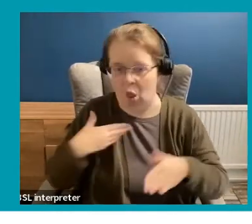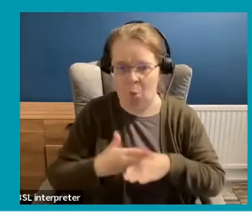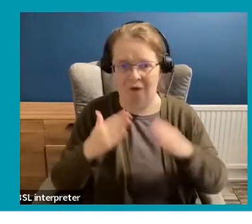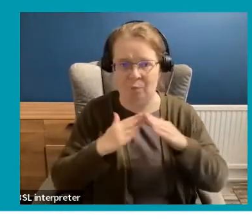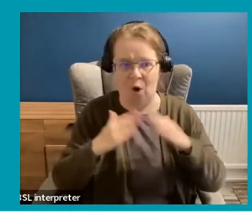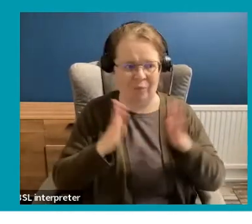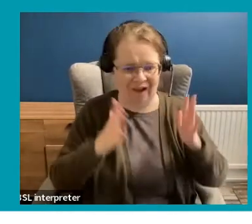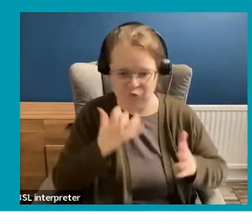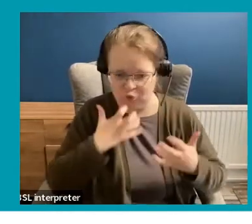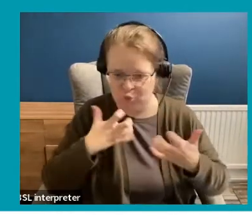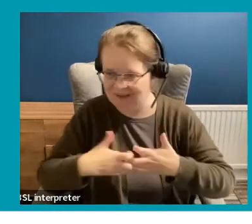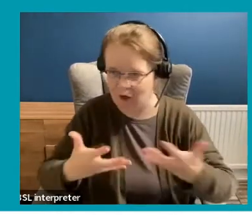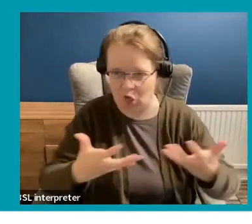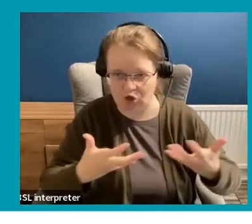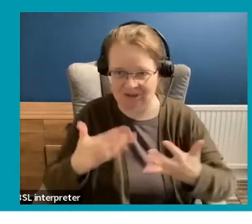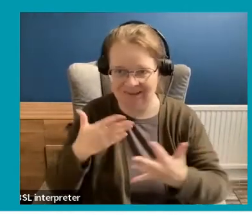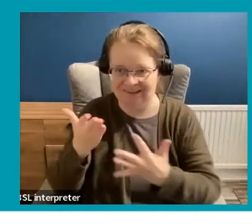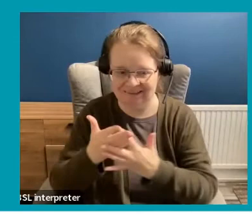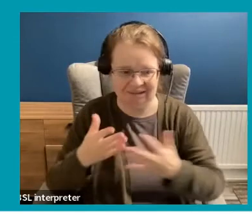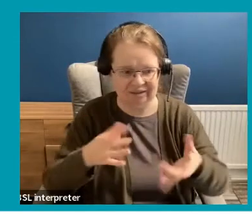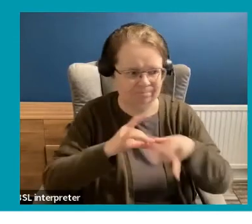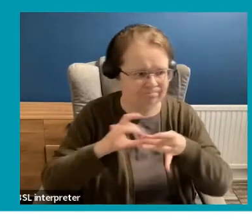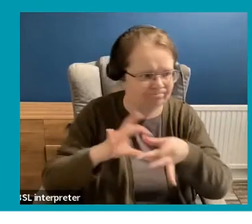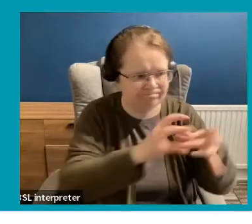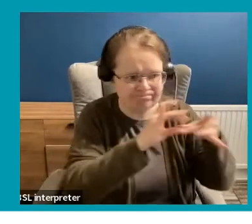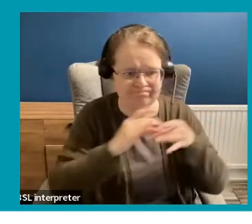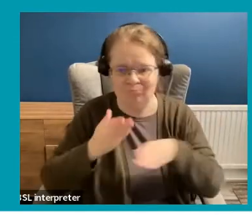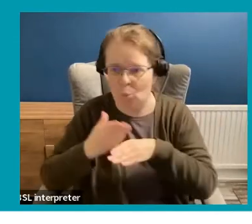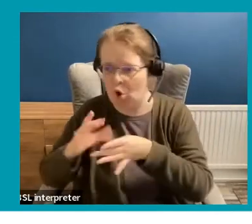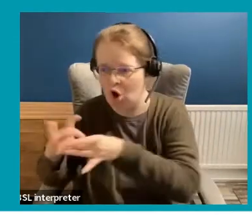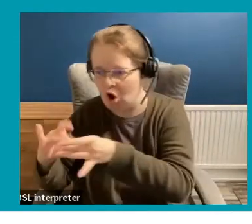technology to collaborate and work with their team.